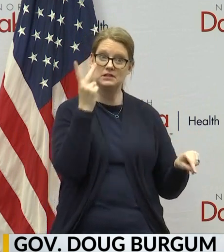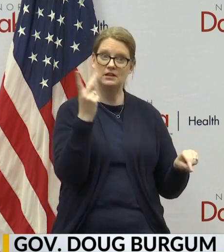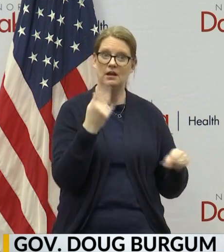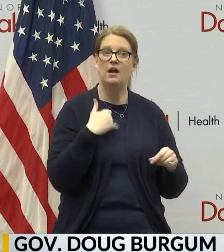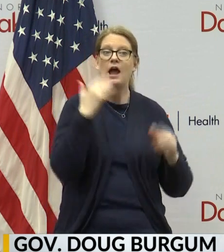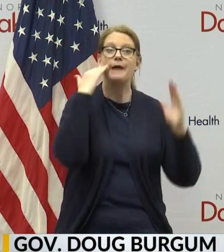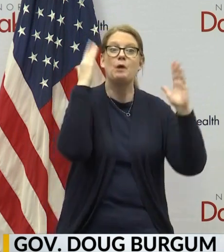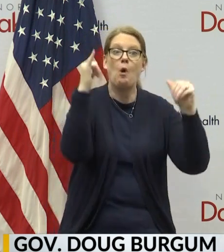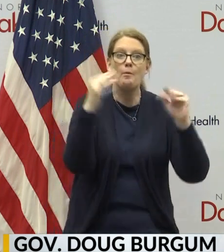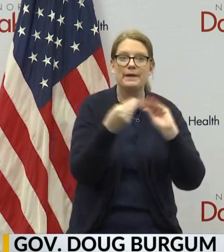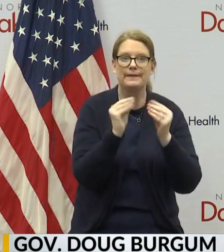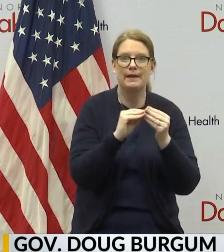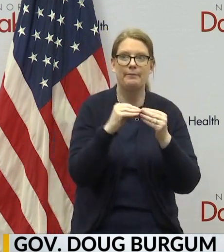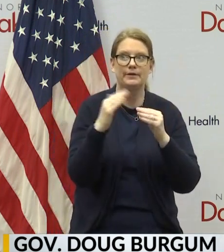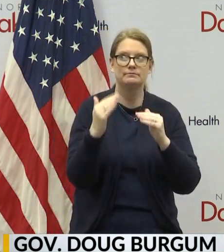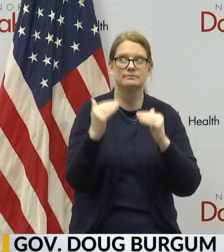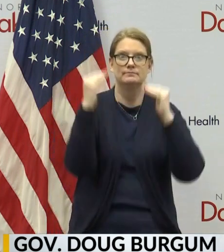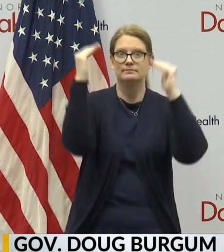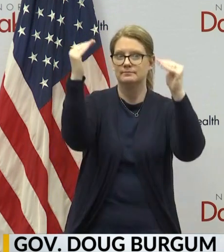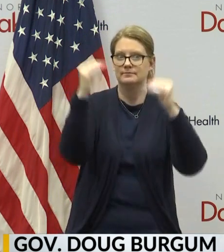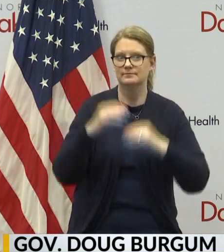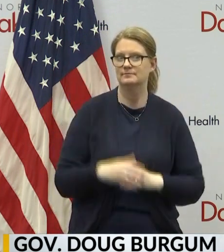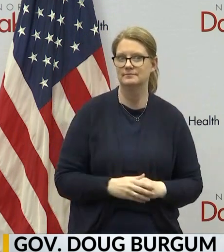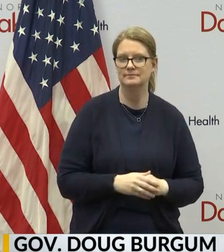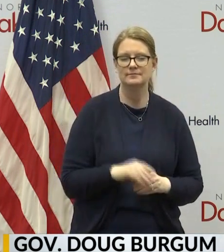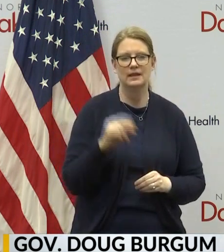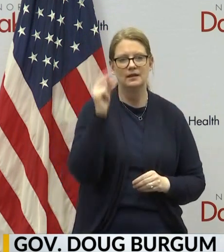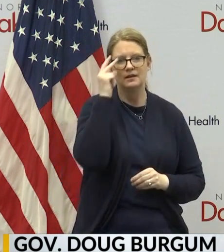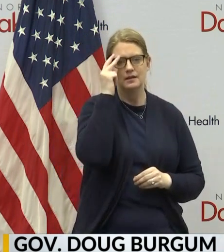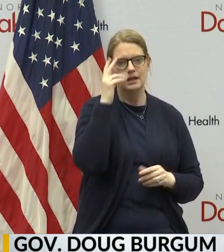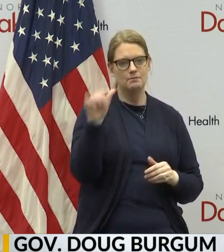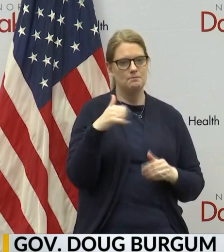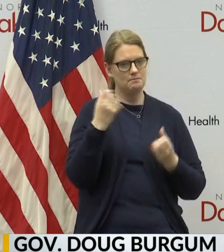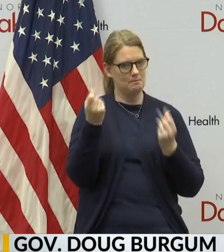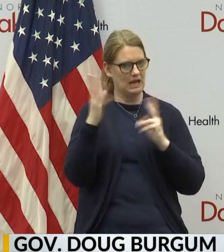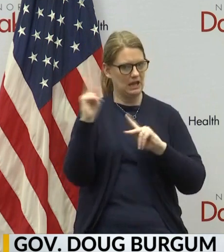ANSWER. I LOVE YOUR CURIOSITY, AND I'LL GO CHECK ON THAT.